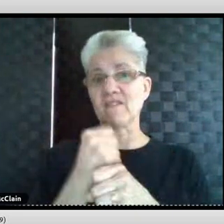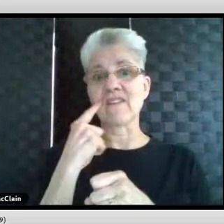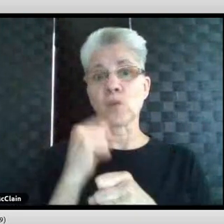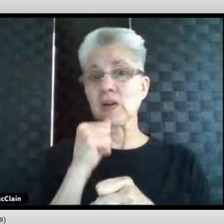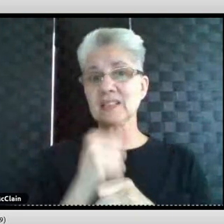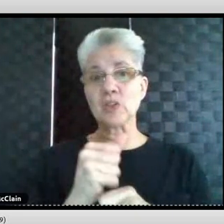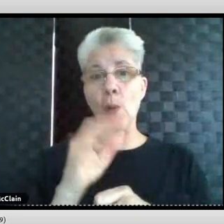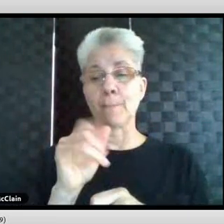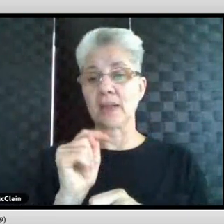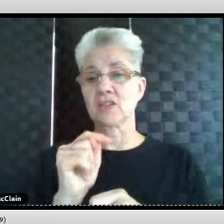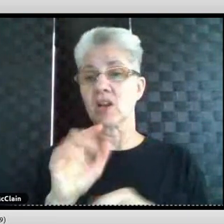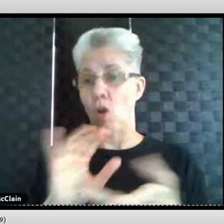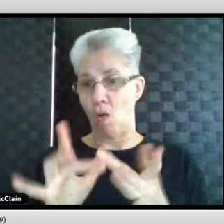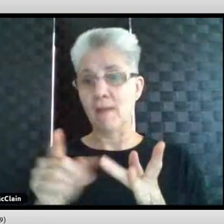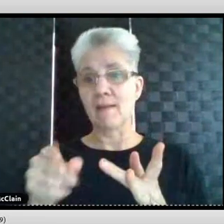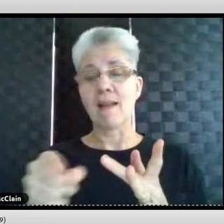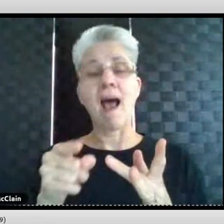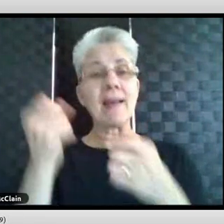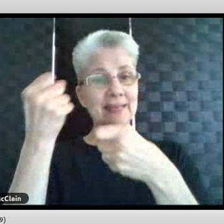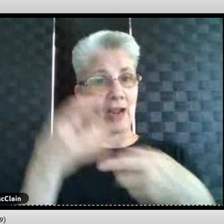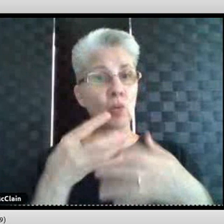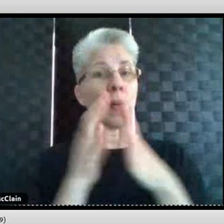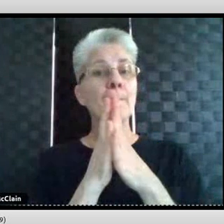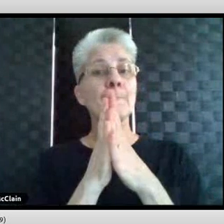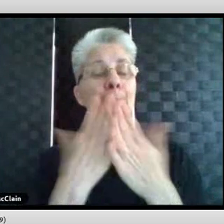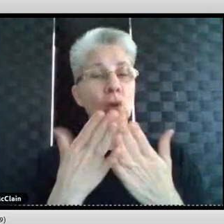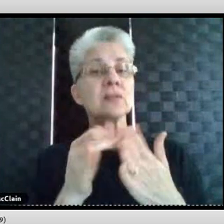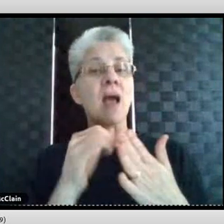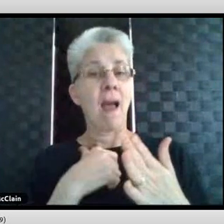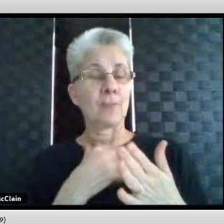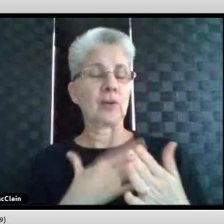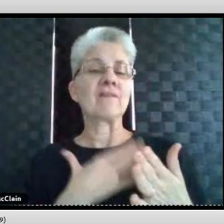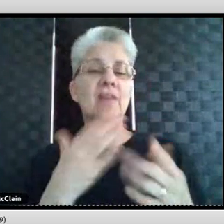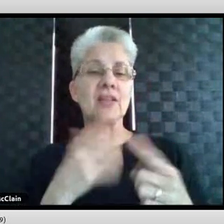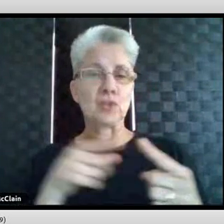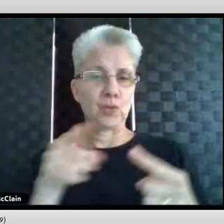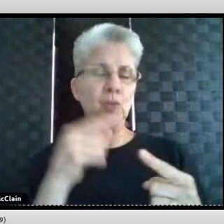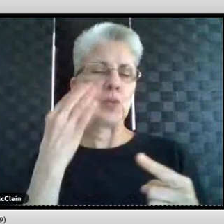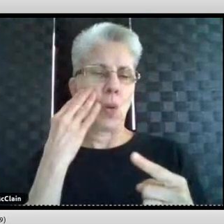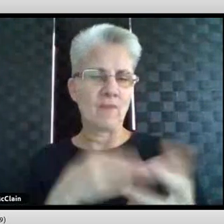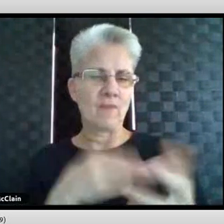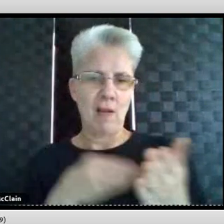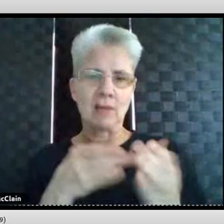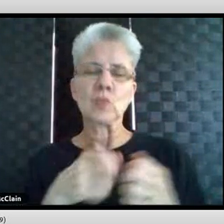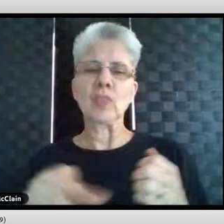And Jan said, "Online downloading books." I'm gonna confess to you -- You all know I'm very honest with you --